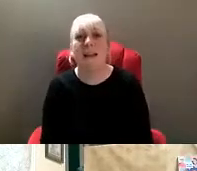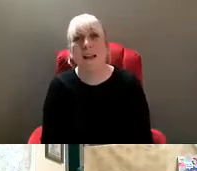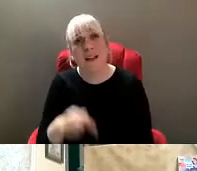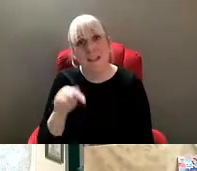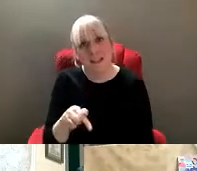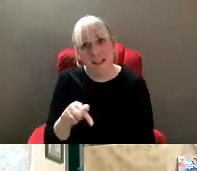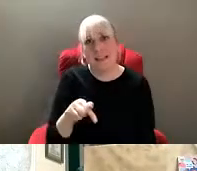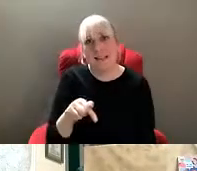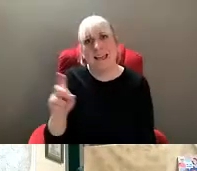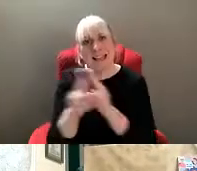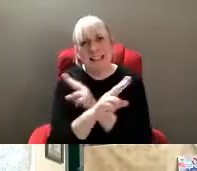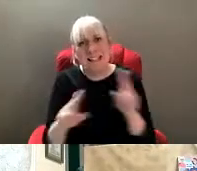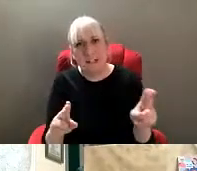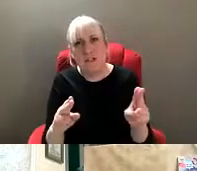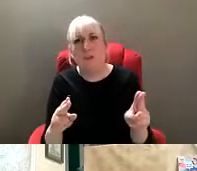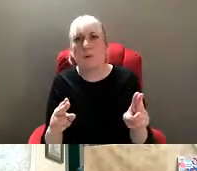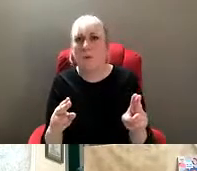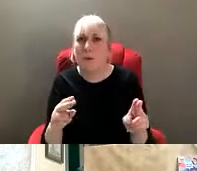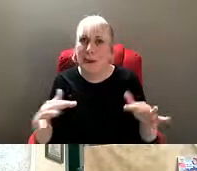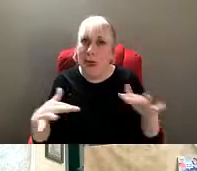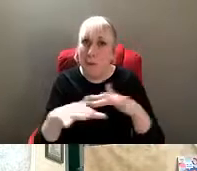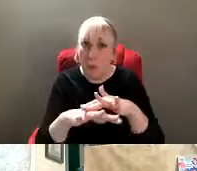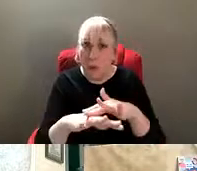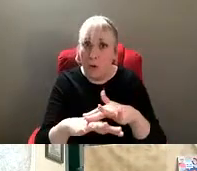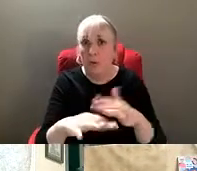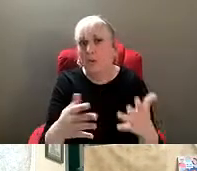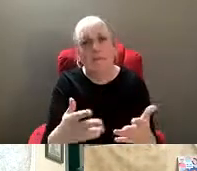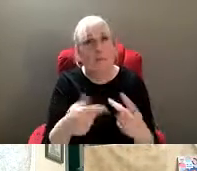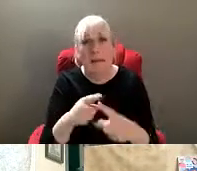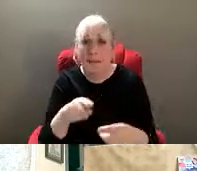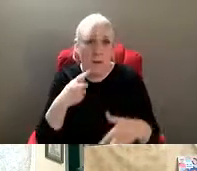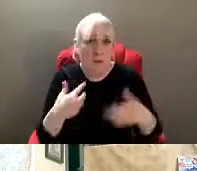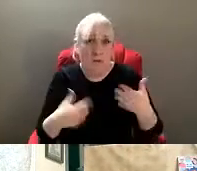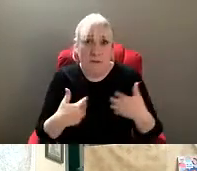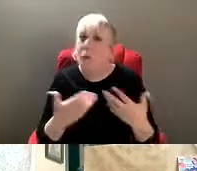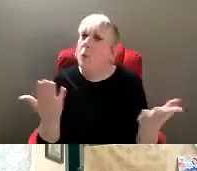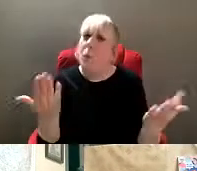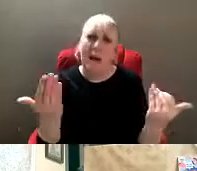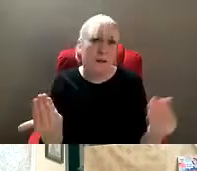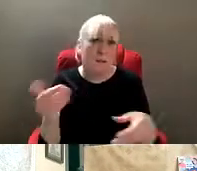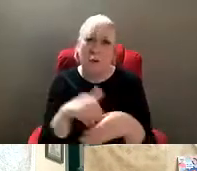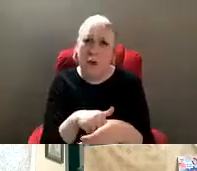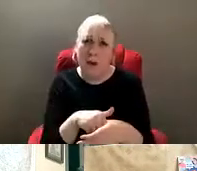so please anyone who is interested you're welcome to join us and we appreciate your expertise